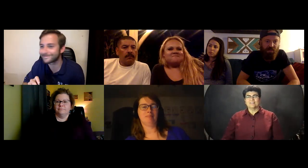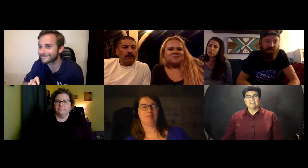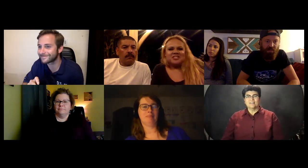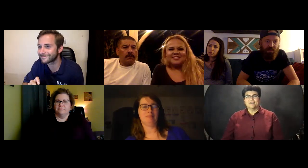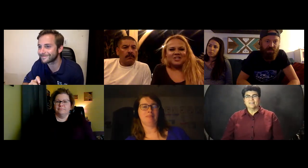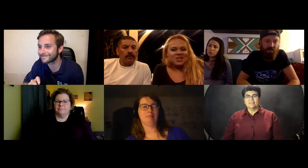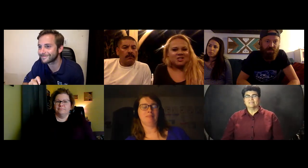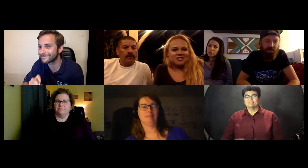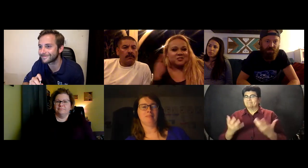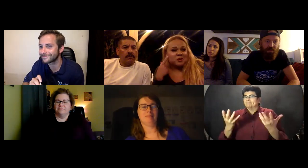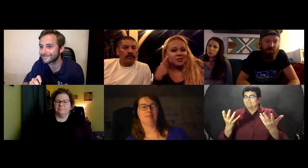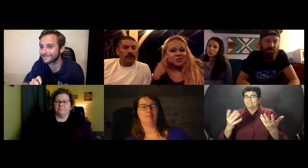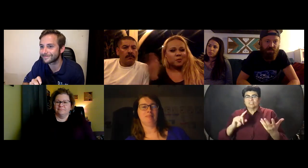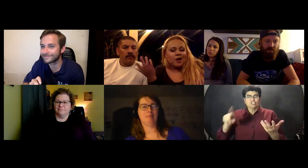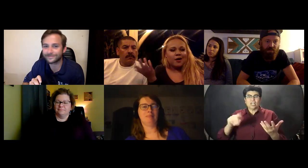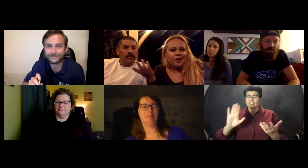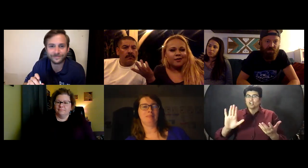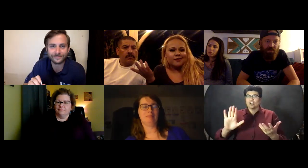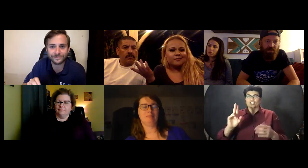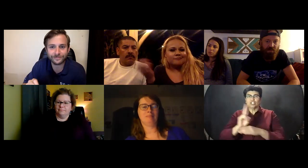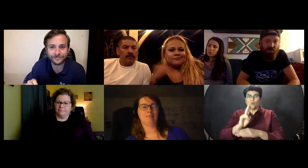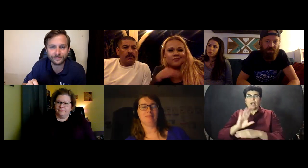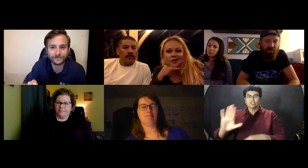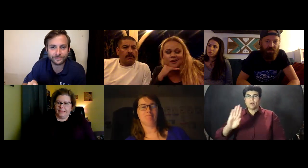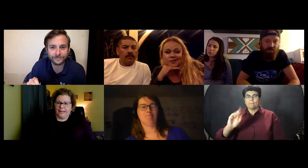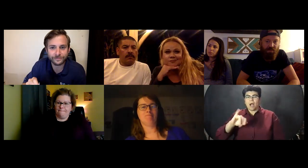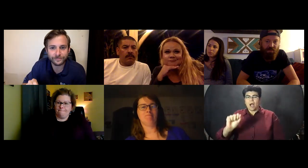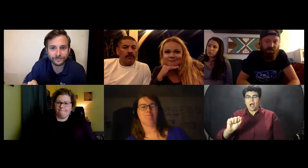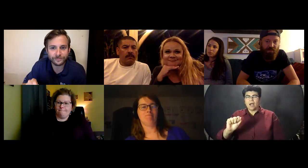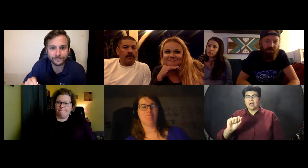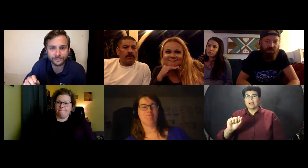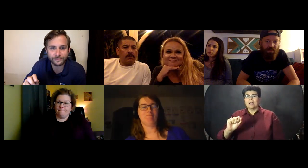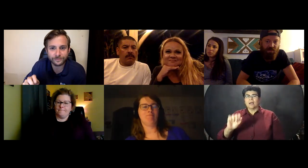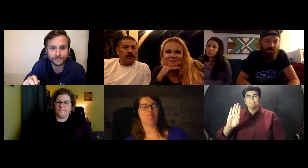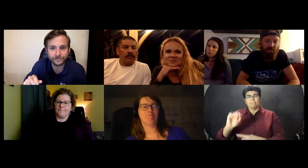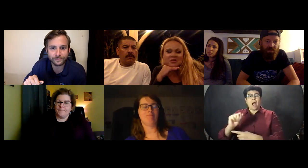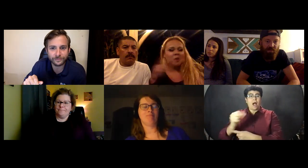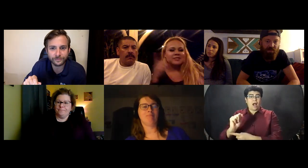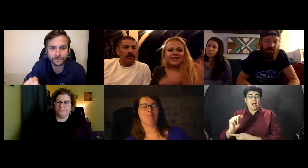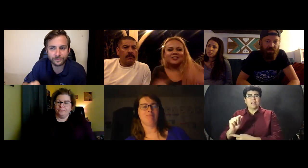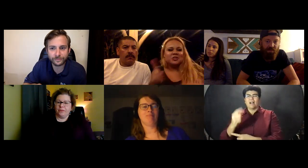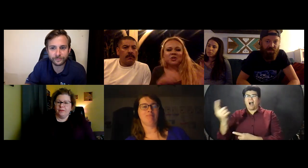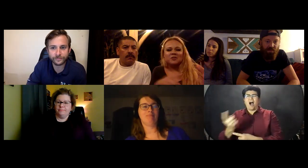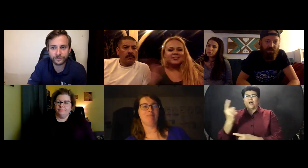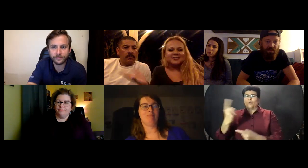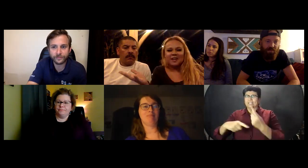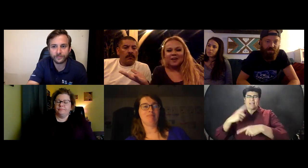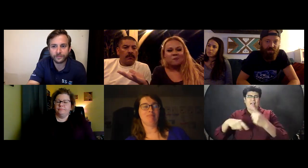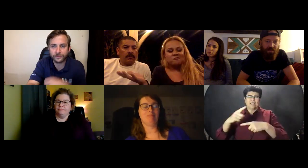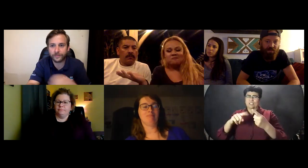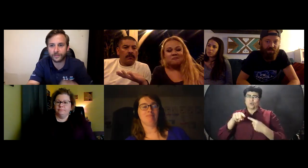just her she wears her baha (bone anchored hearing aid) um they're always signing to her which